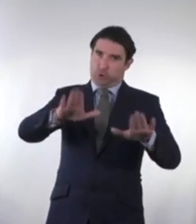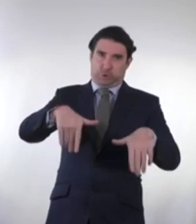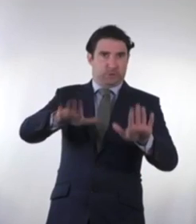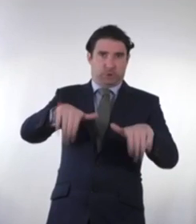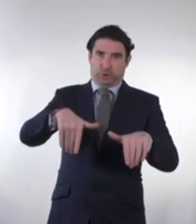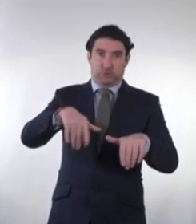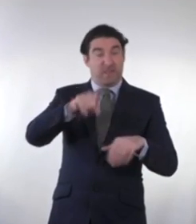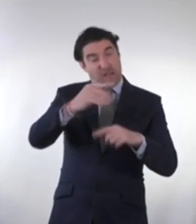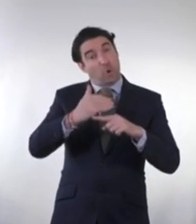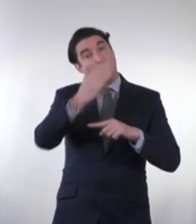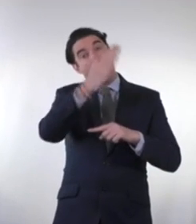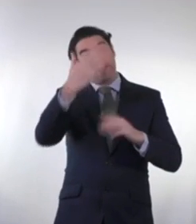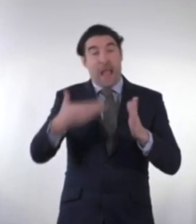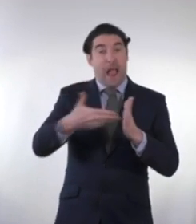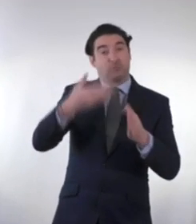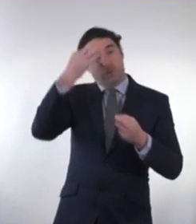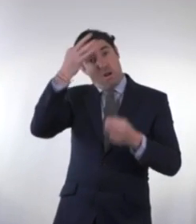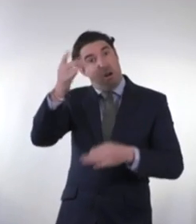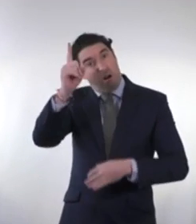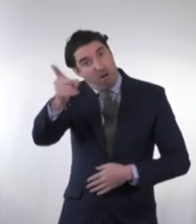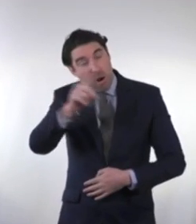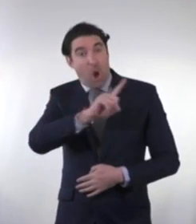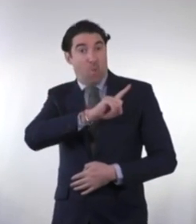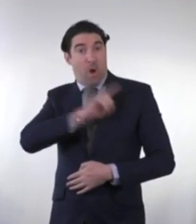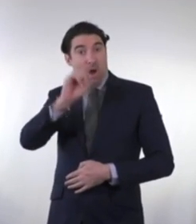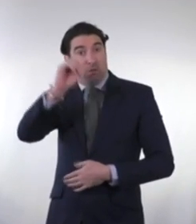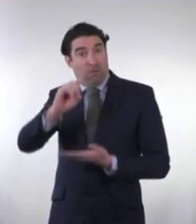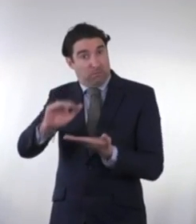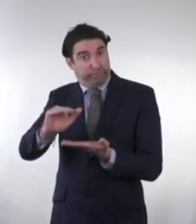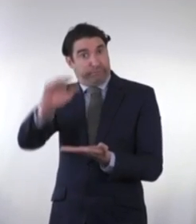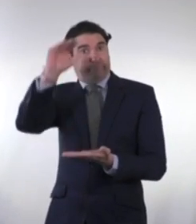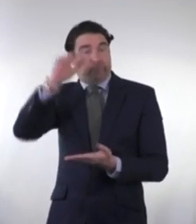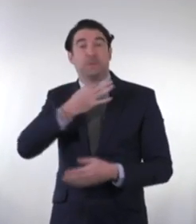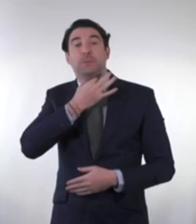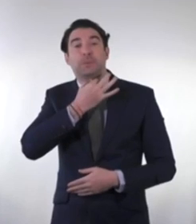from the Government Benches about the clean, green future—the green industrial revolution that this